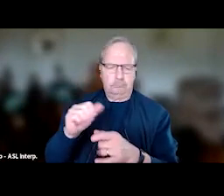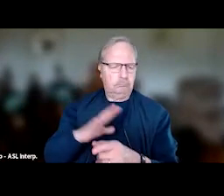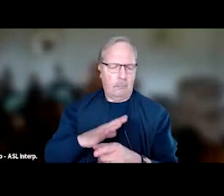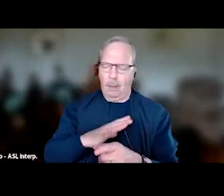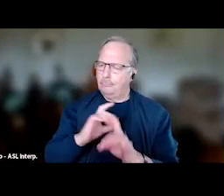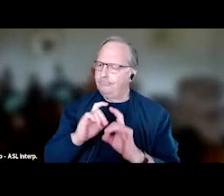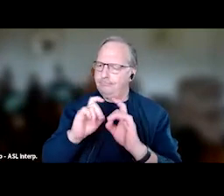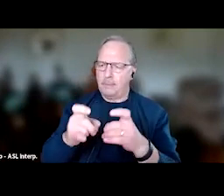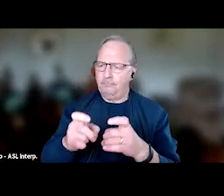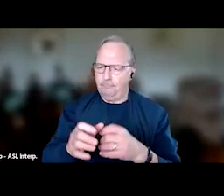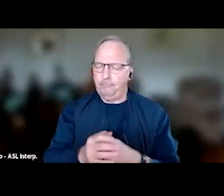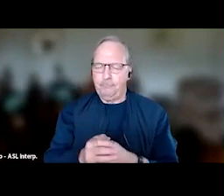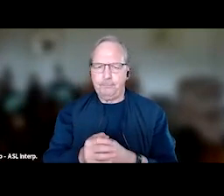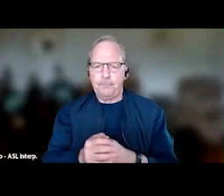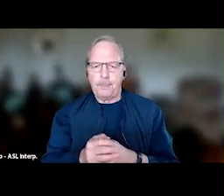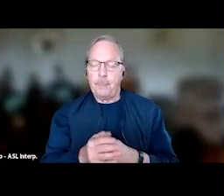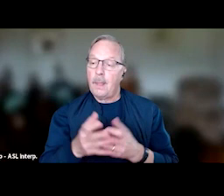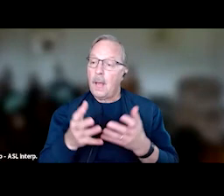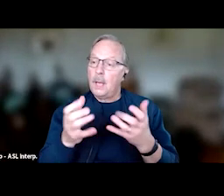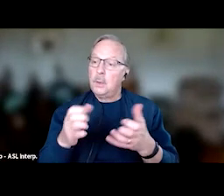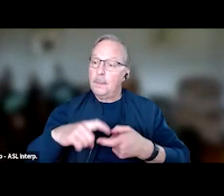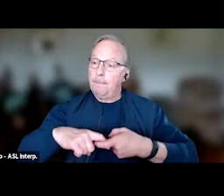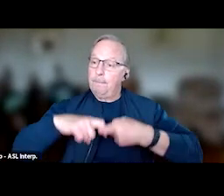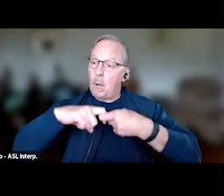So we wanna just pause here to ask: